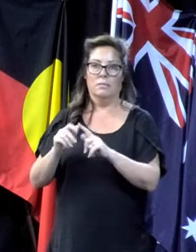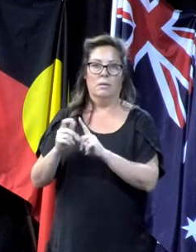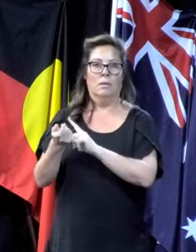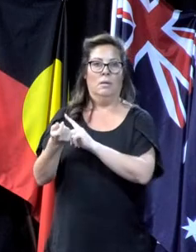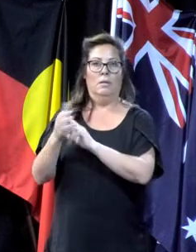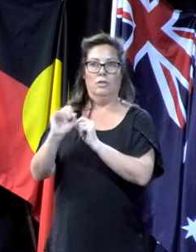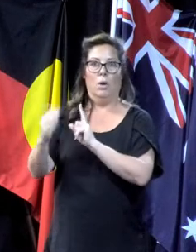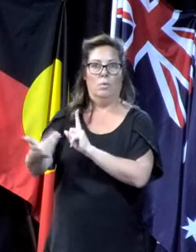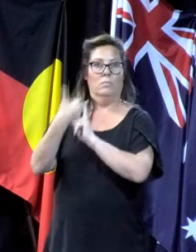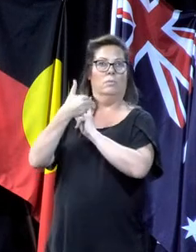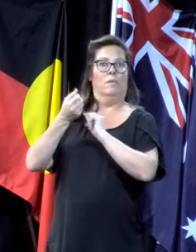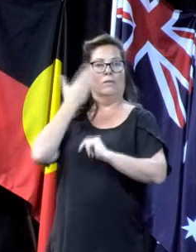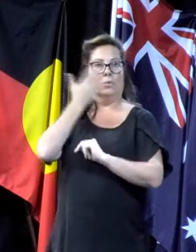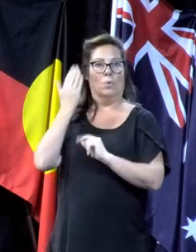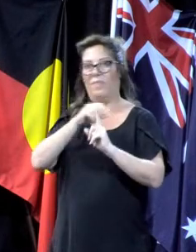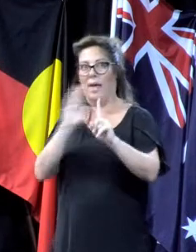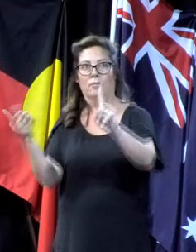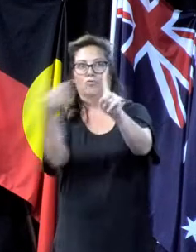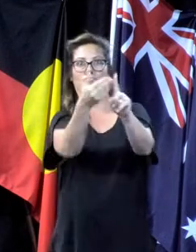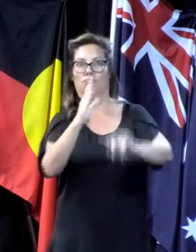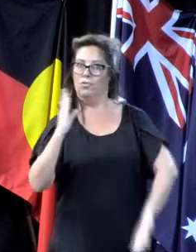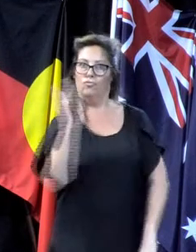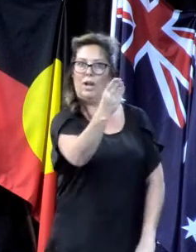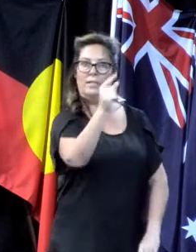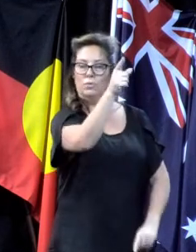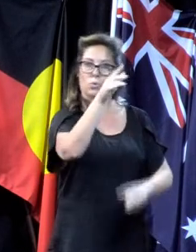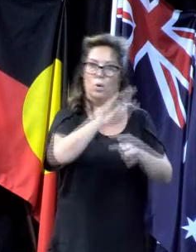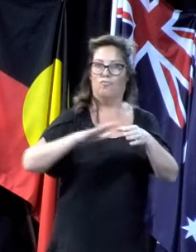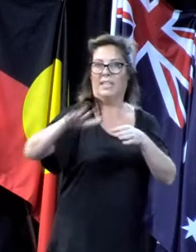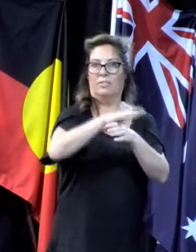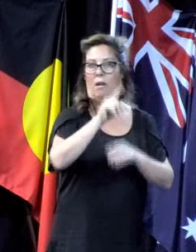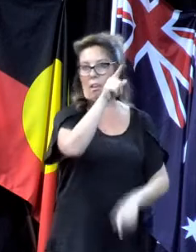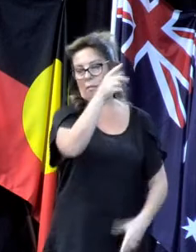In the circumstances where the parent or the carer has gone direct to regional office,